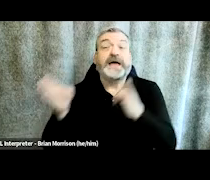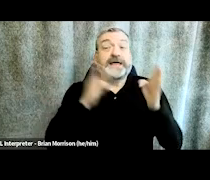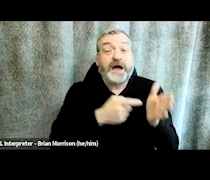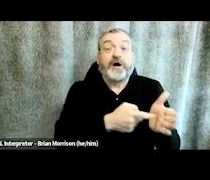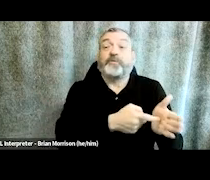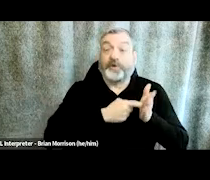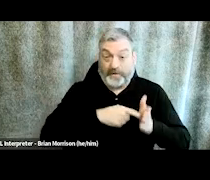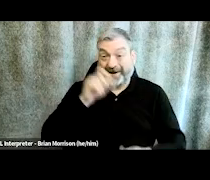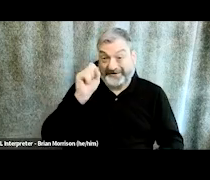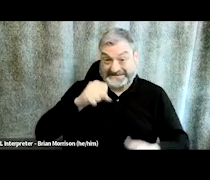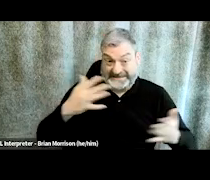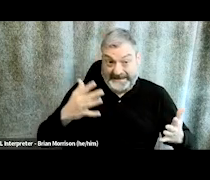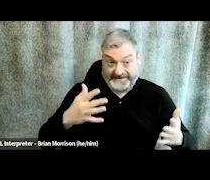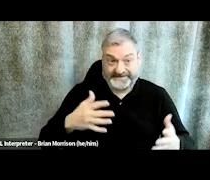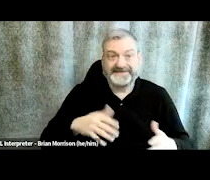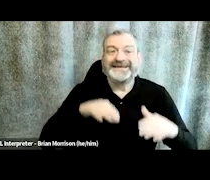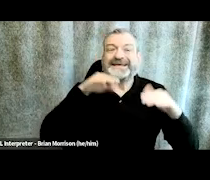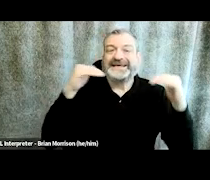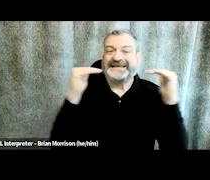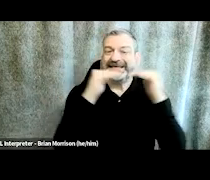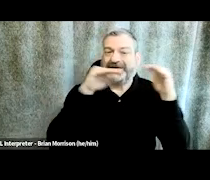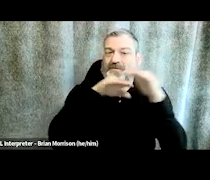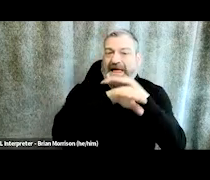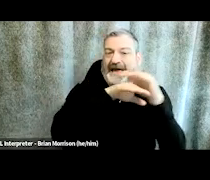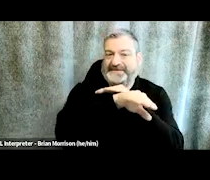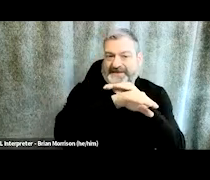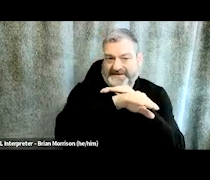This is title one of the Ada, and it does require equal treatment to all